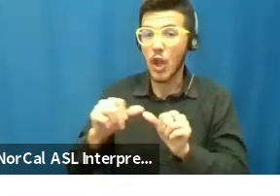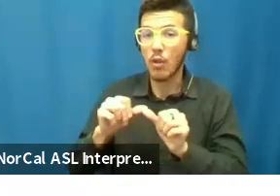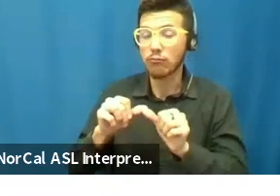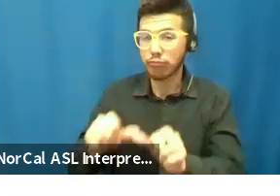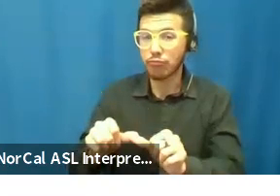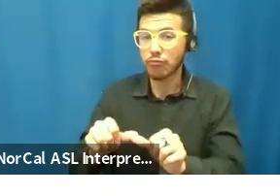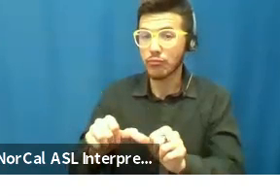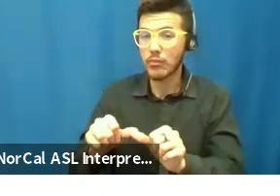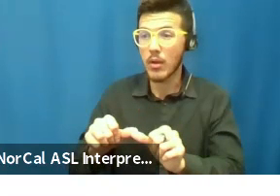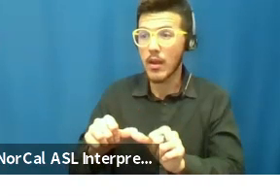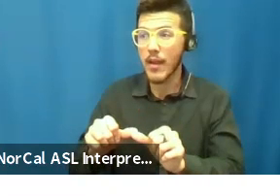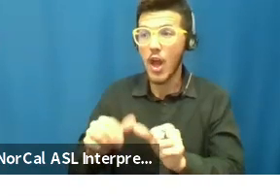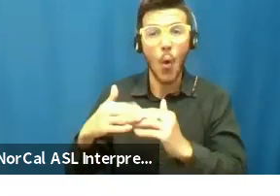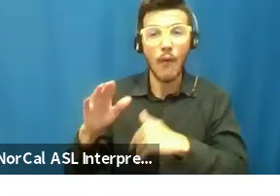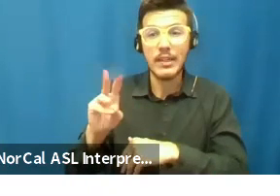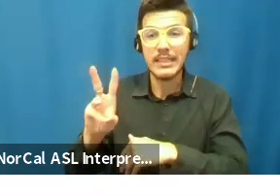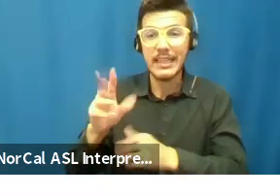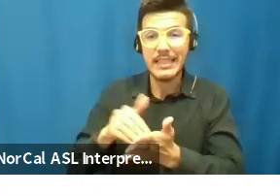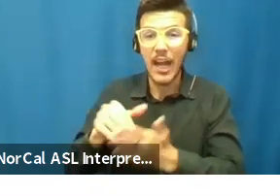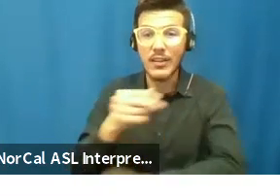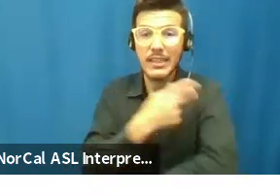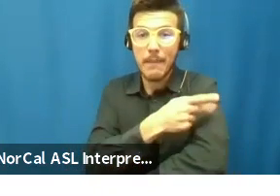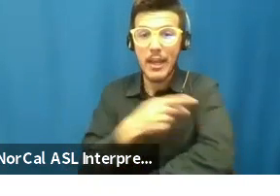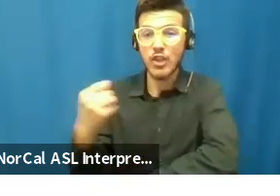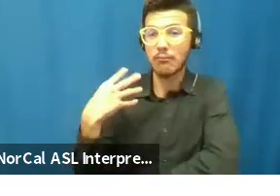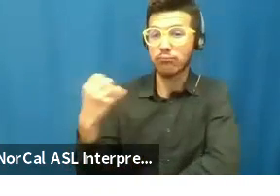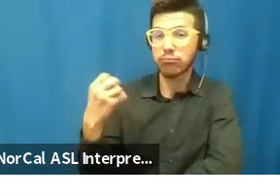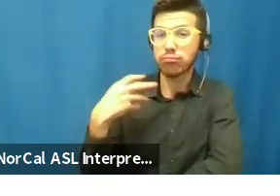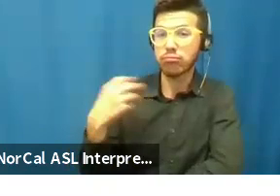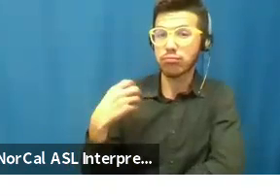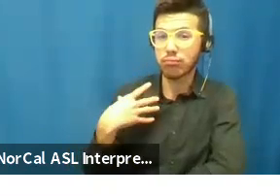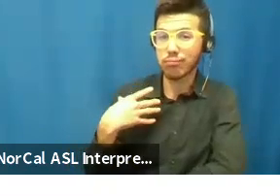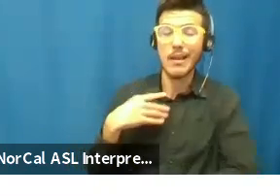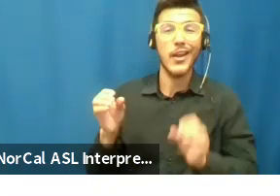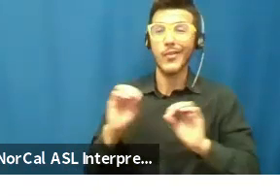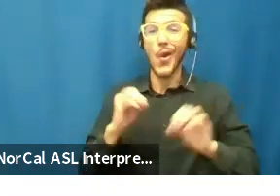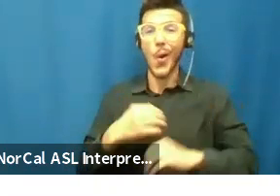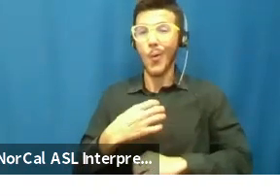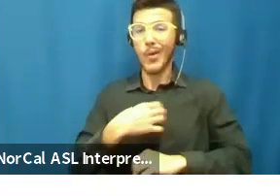and we received zero complaints about this. So no one was really pushing back. But I do